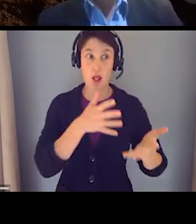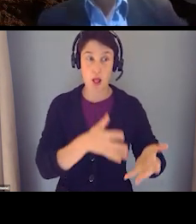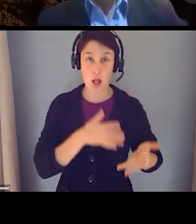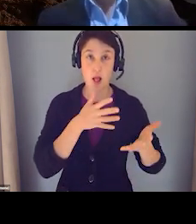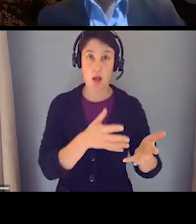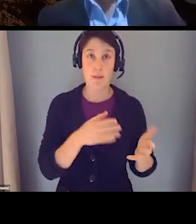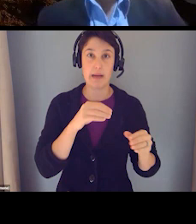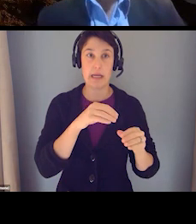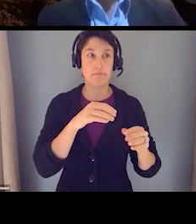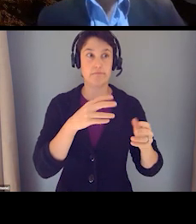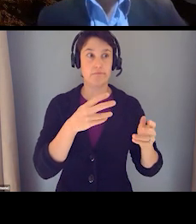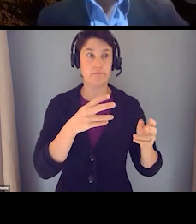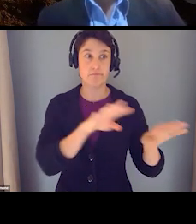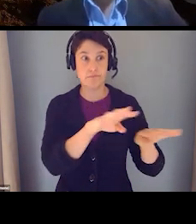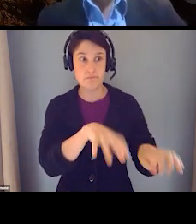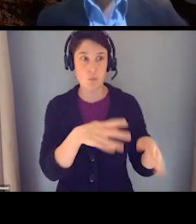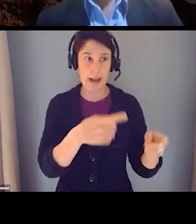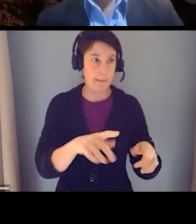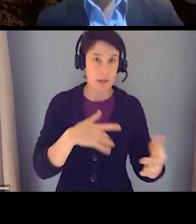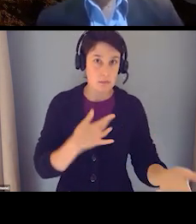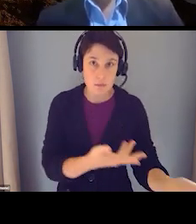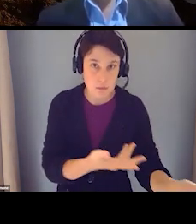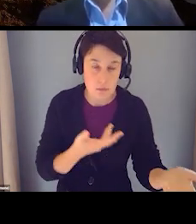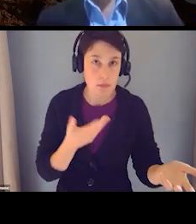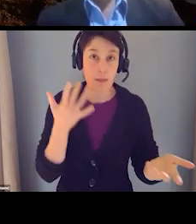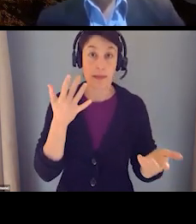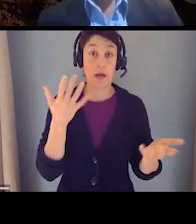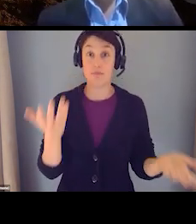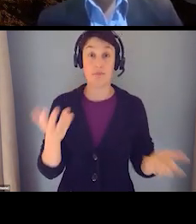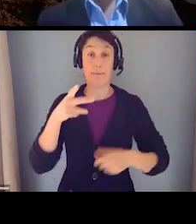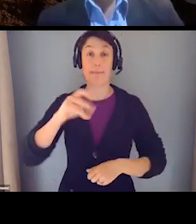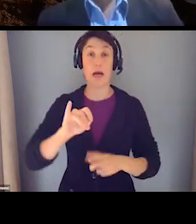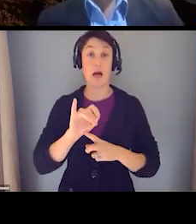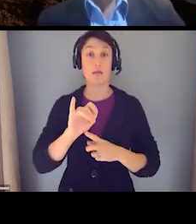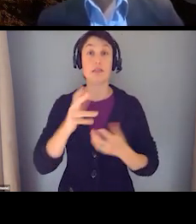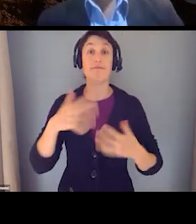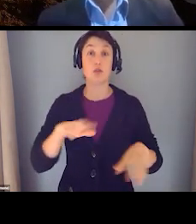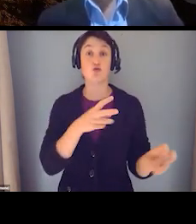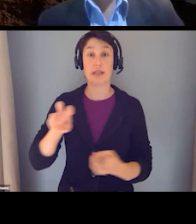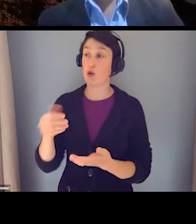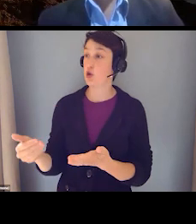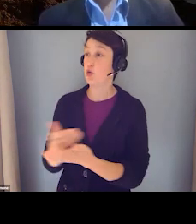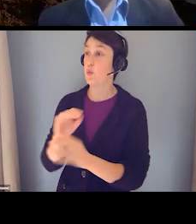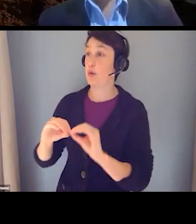Because if the PI has transferred to the new organization, any expenses that have been incurred under that award